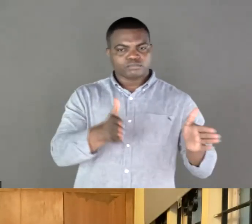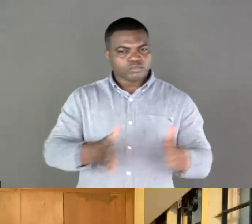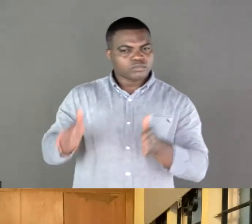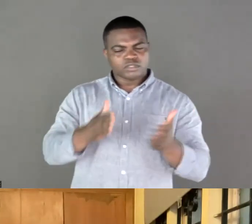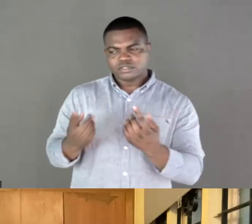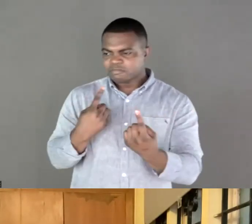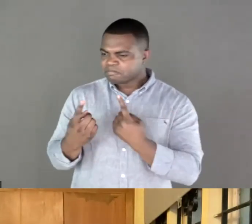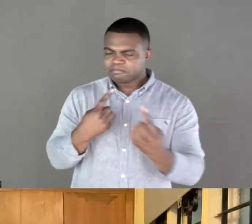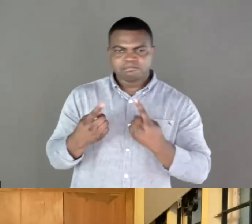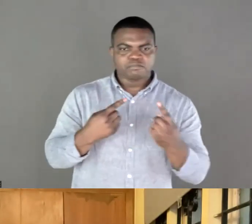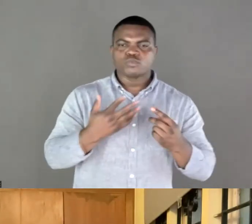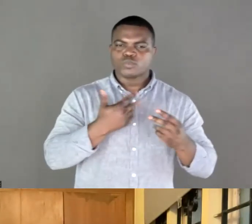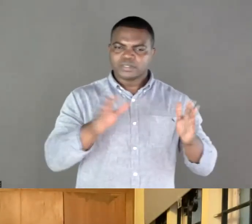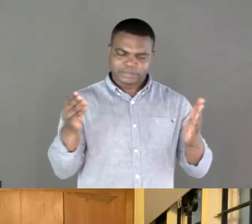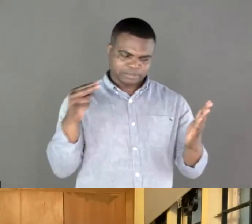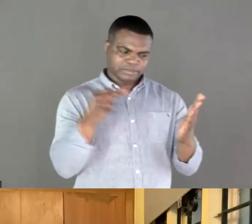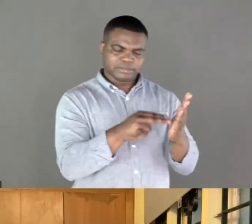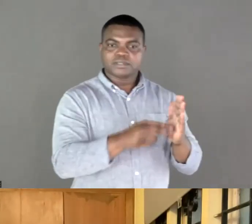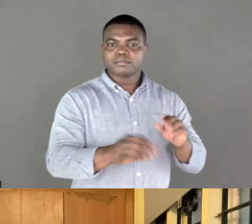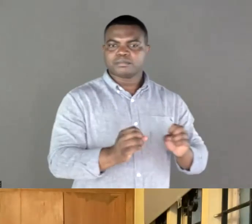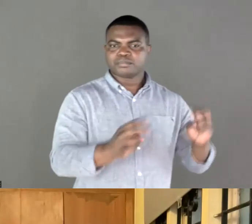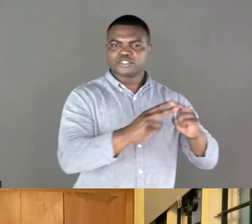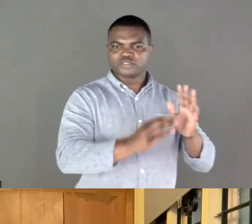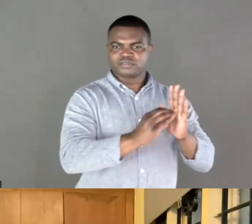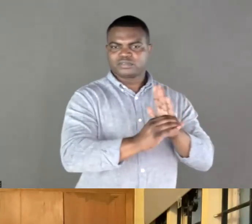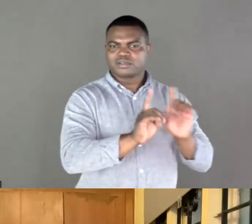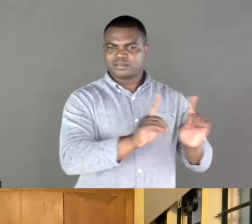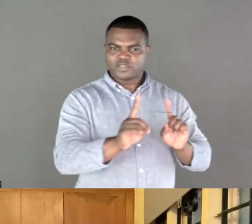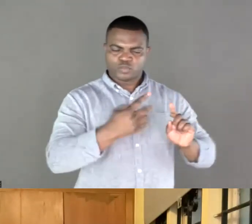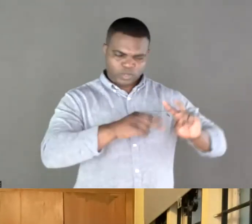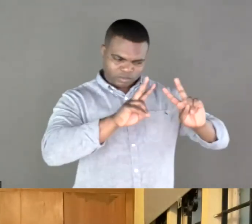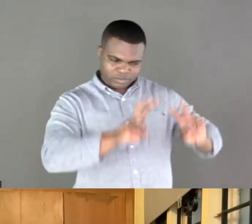and other stakeholders, the first bridge training the First Bridge, module three, I'm sorry, was